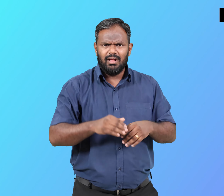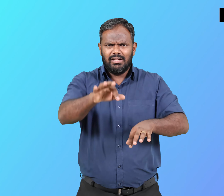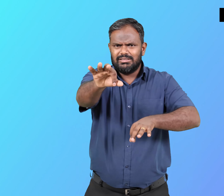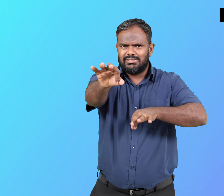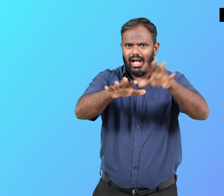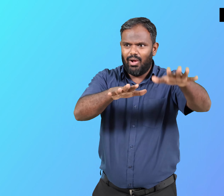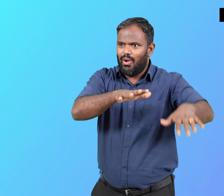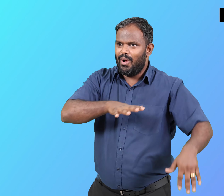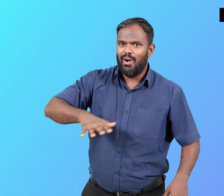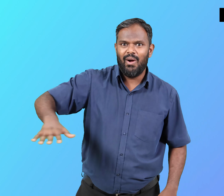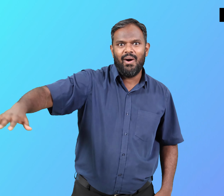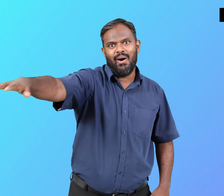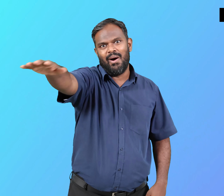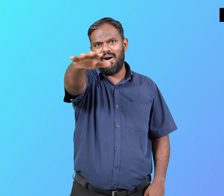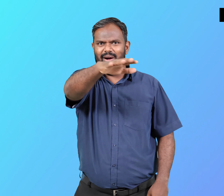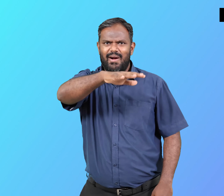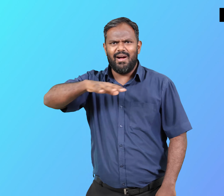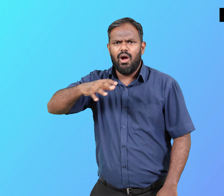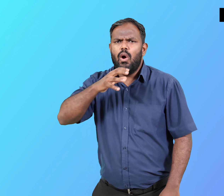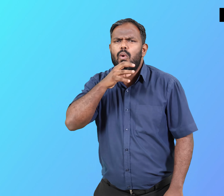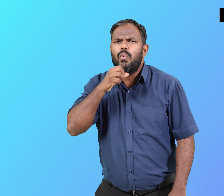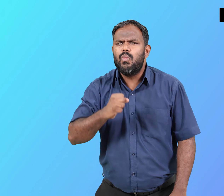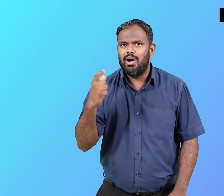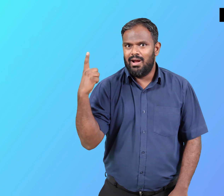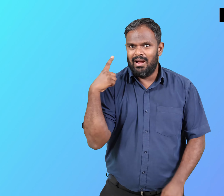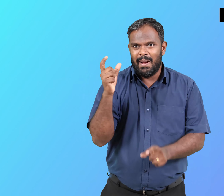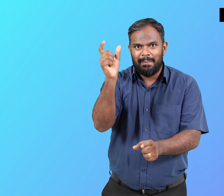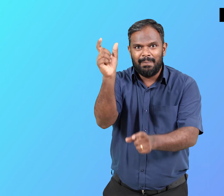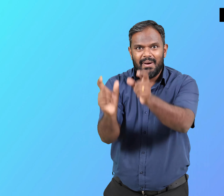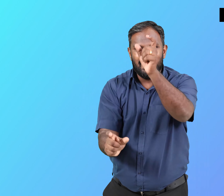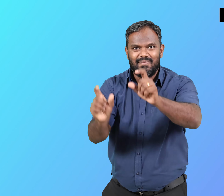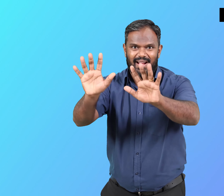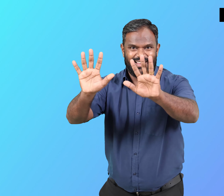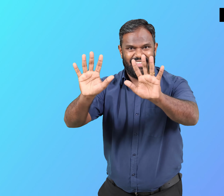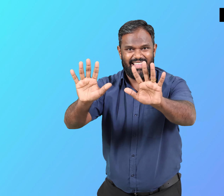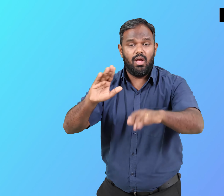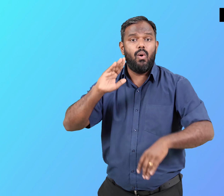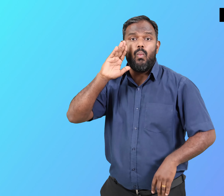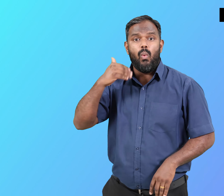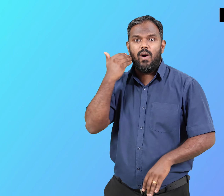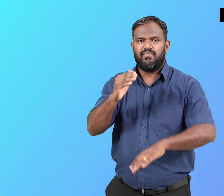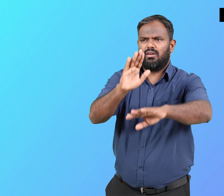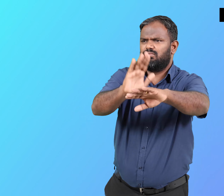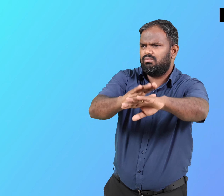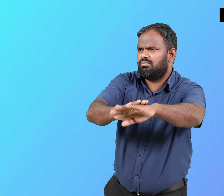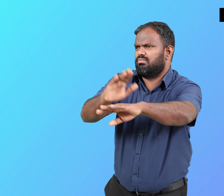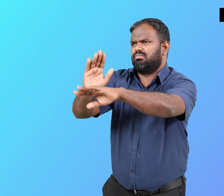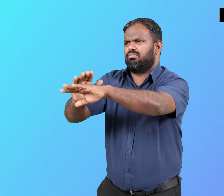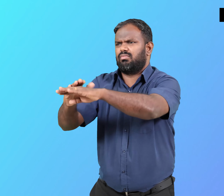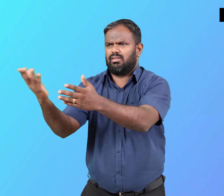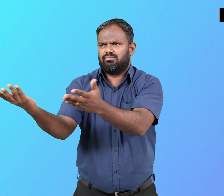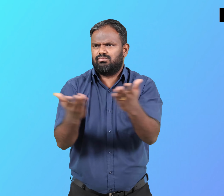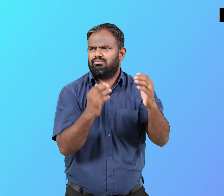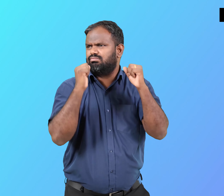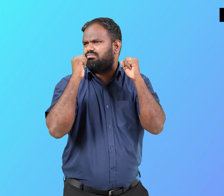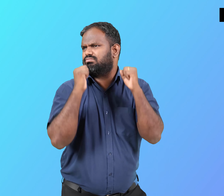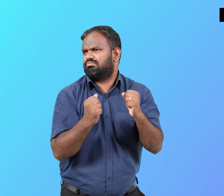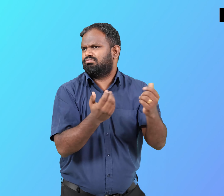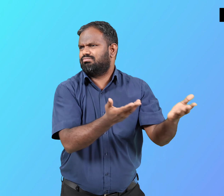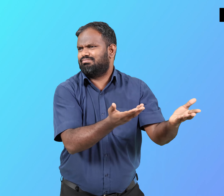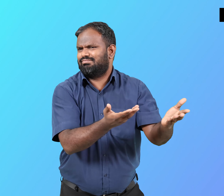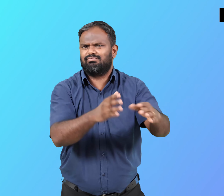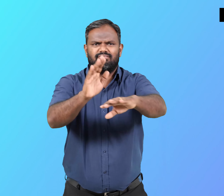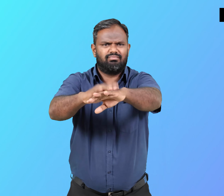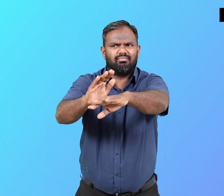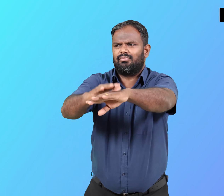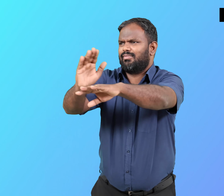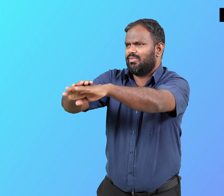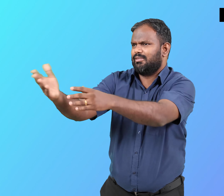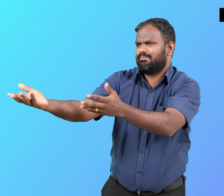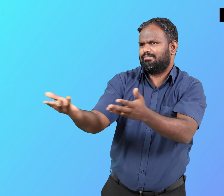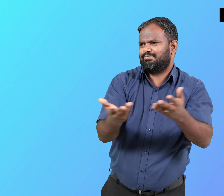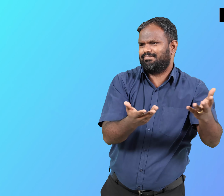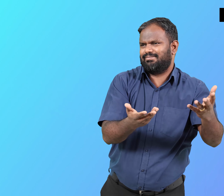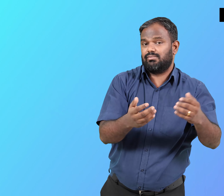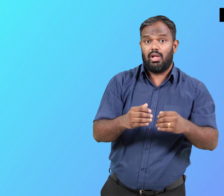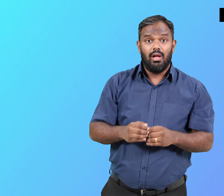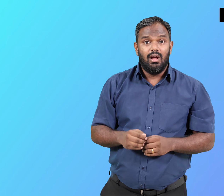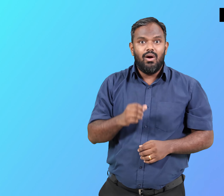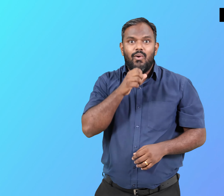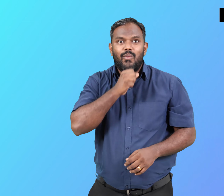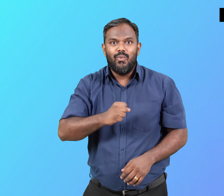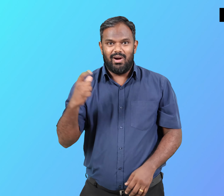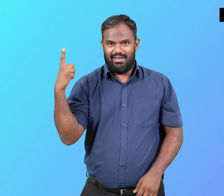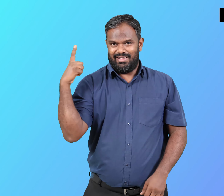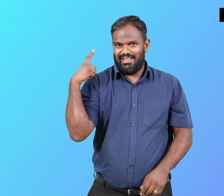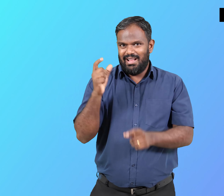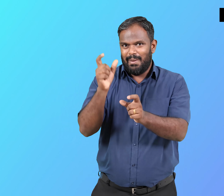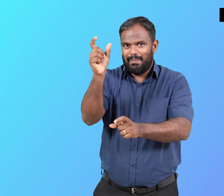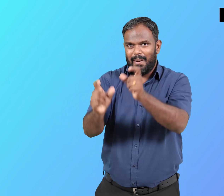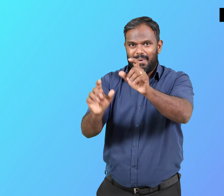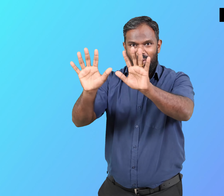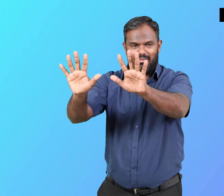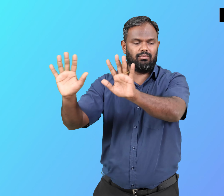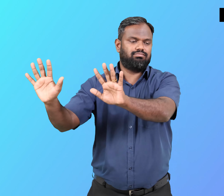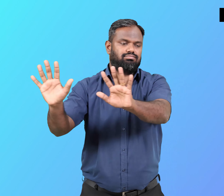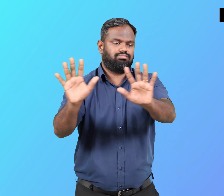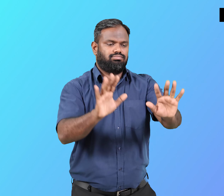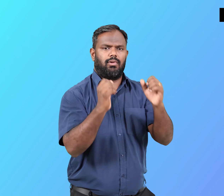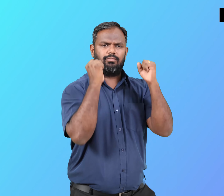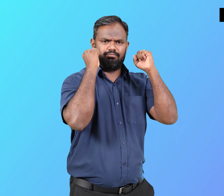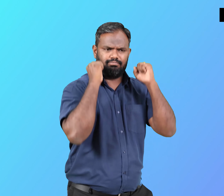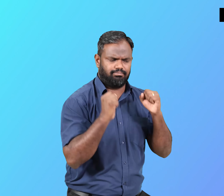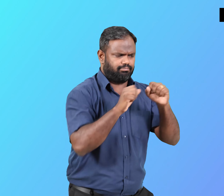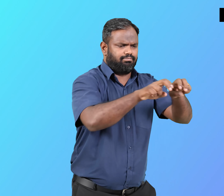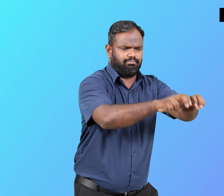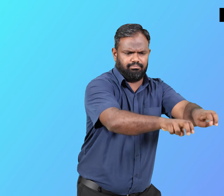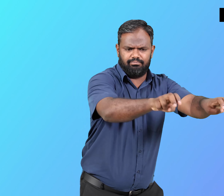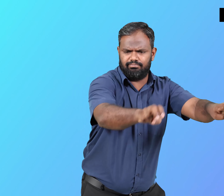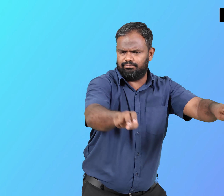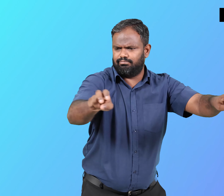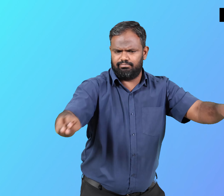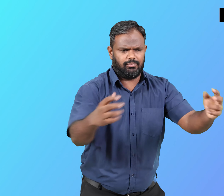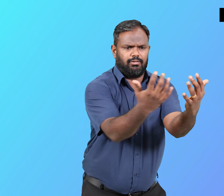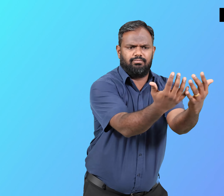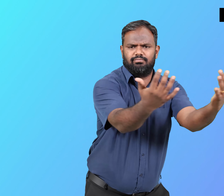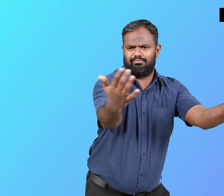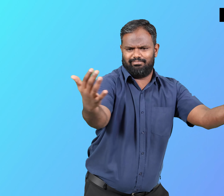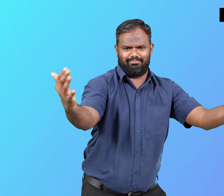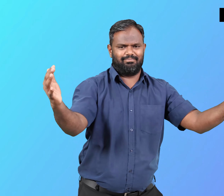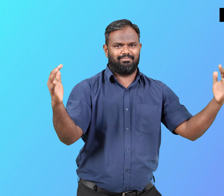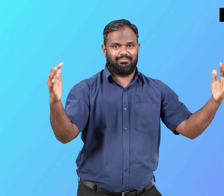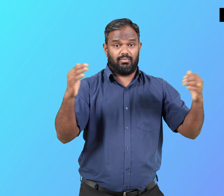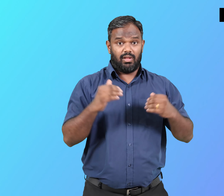Boaz also asked ten of the leaders of the city to come and sit down. After they all sat down,